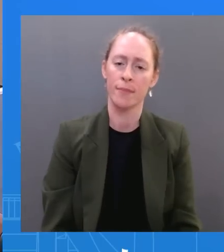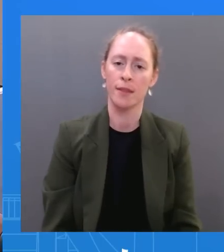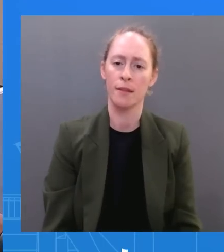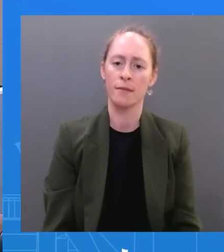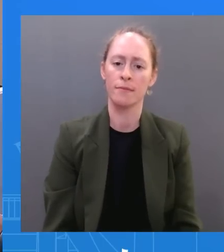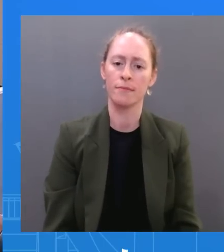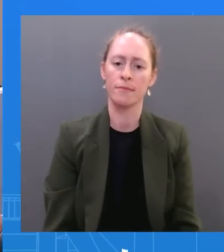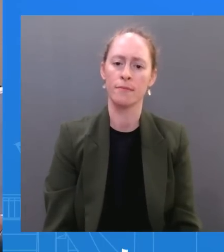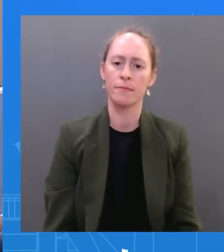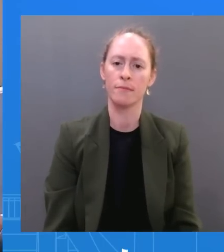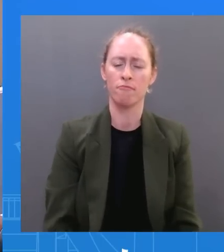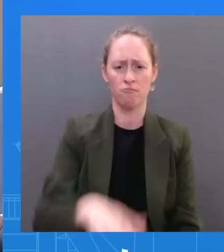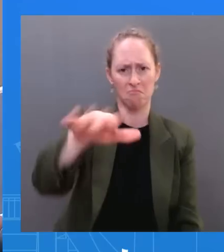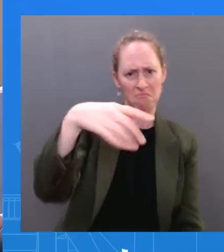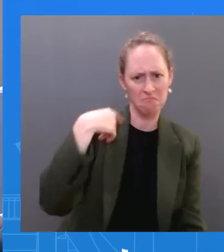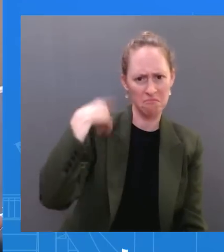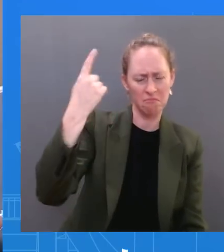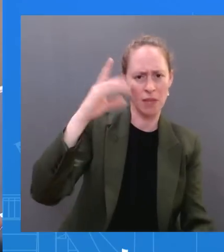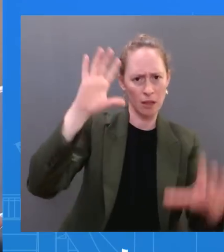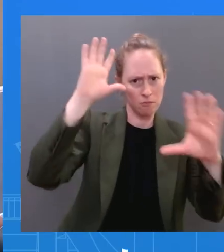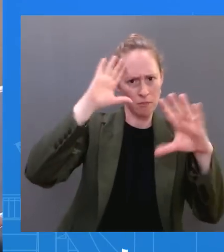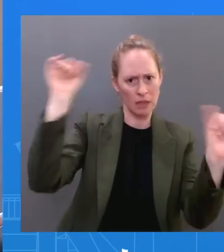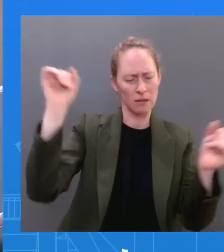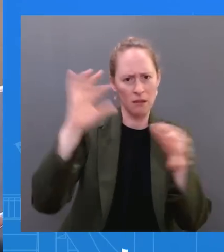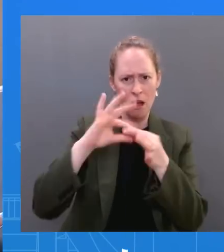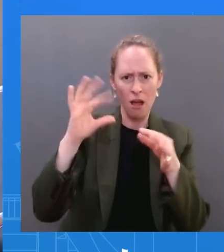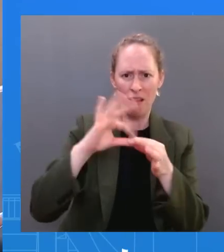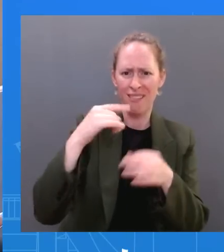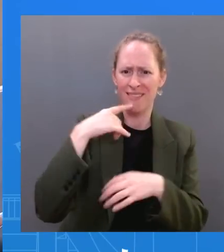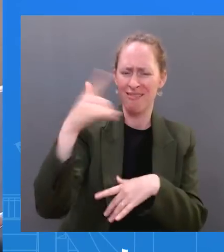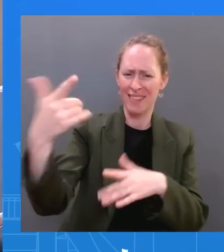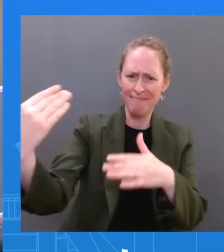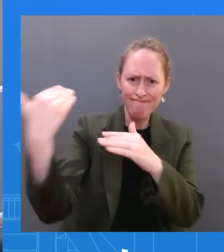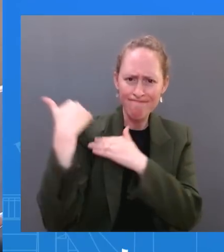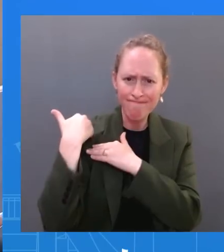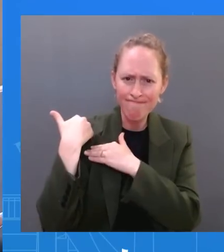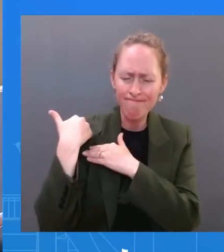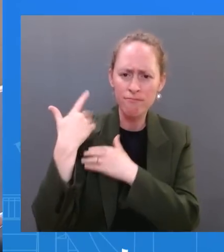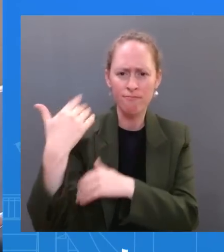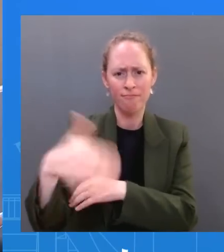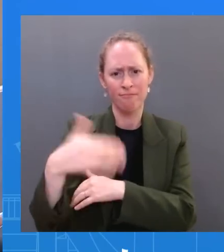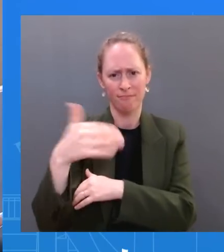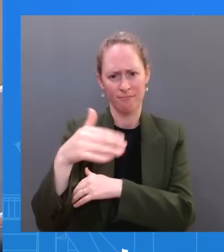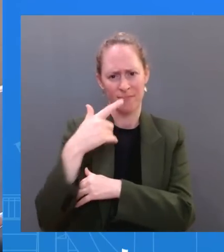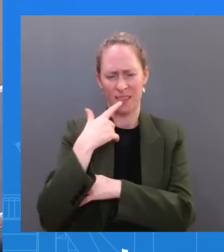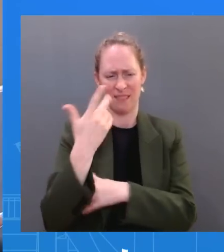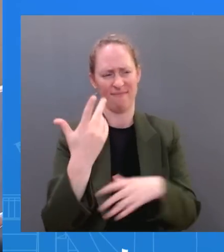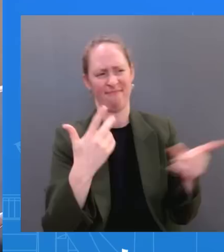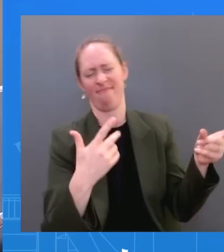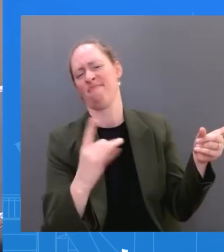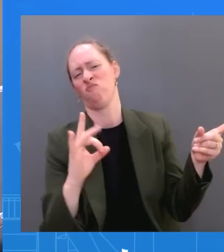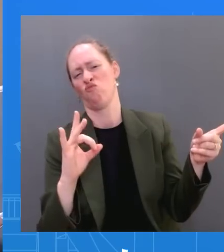When it comes right down to it, isn't this trip proof that strategic interests, including oil and gas, when it comes right down to it,